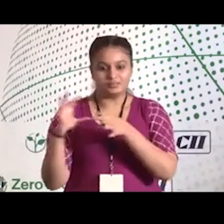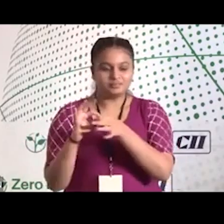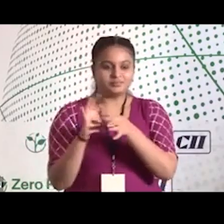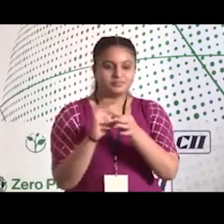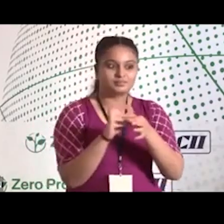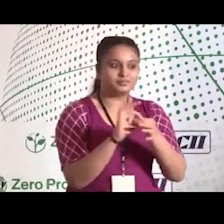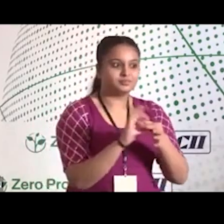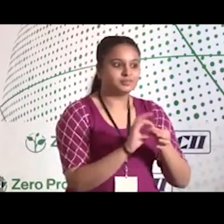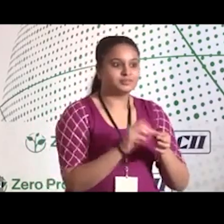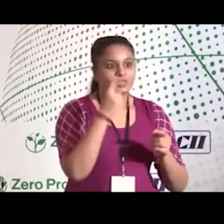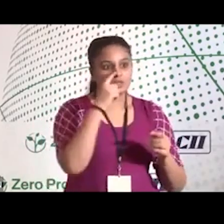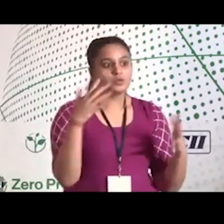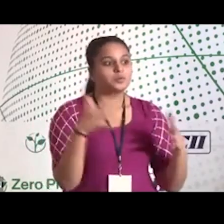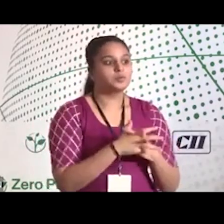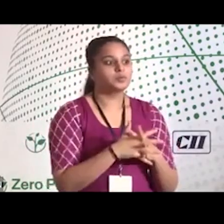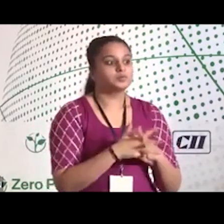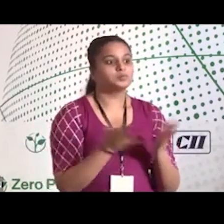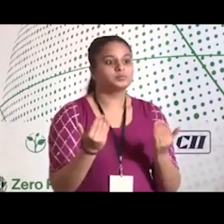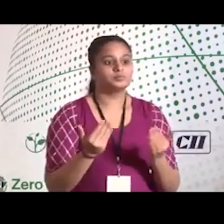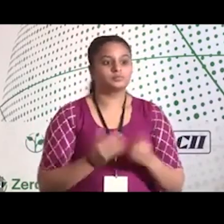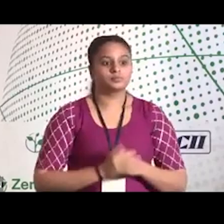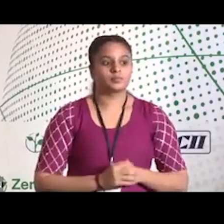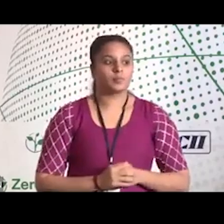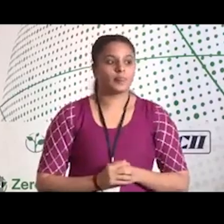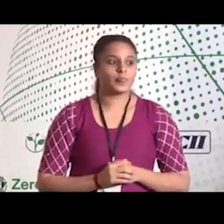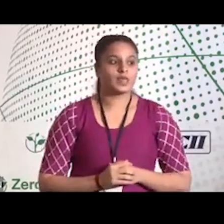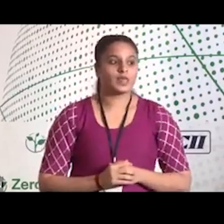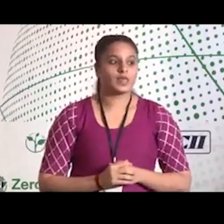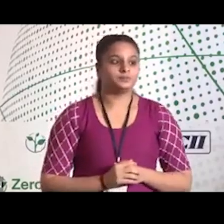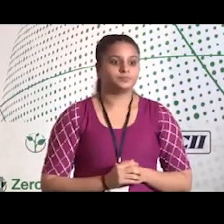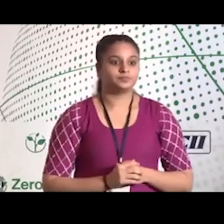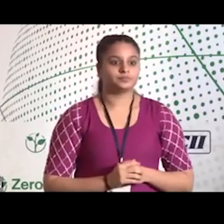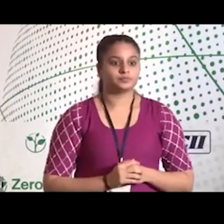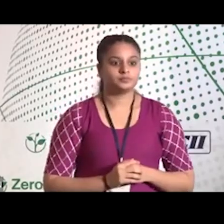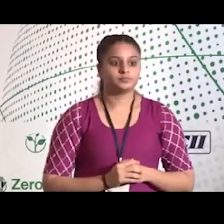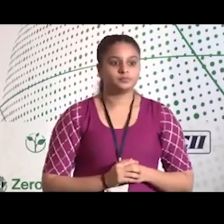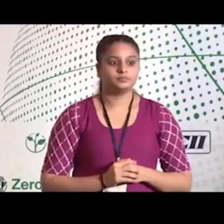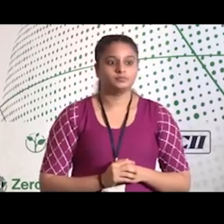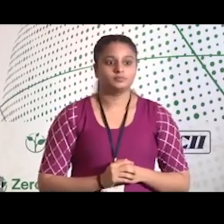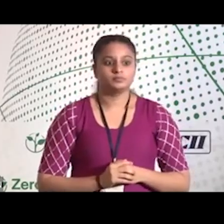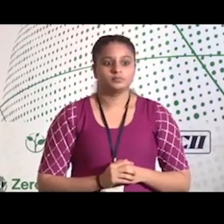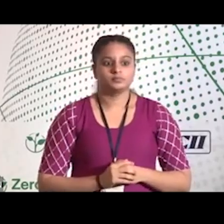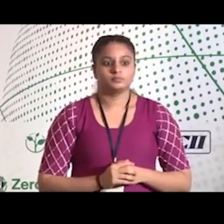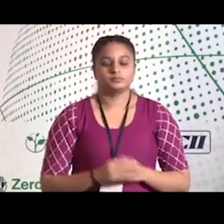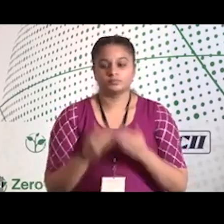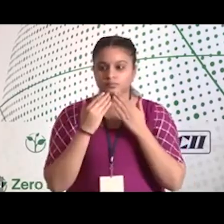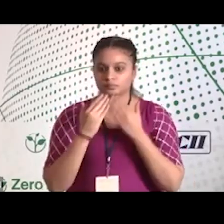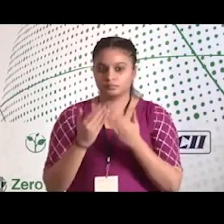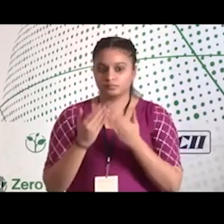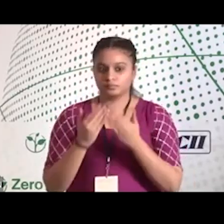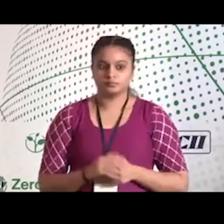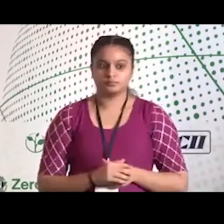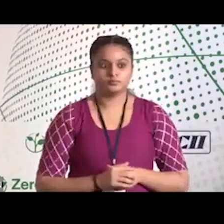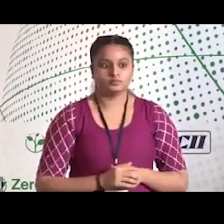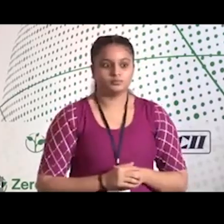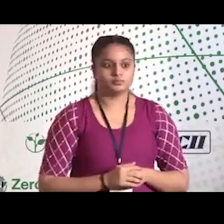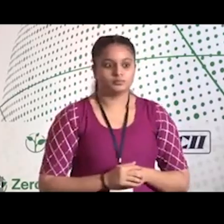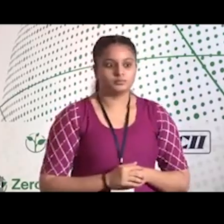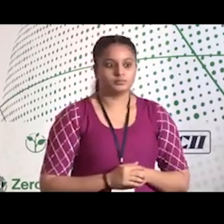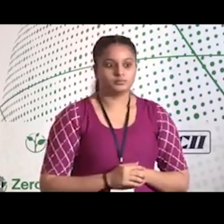if we connect with these women, I'm sure we will learn a lot and do a lot. Thank you.